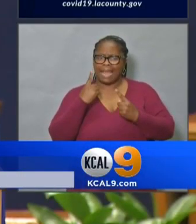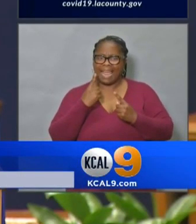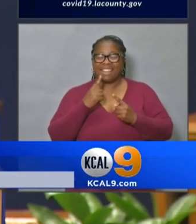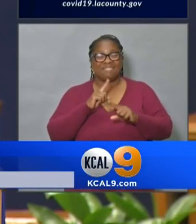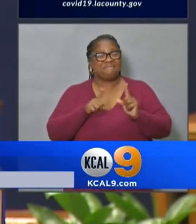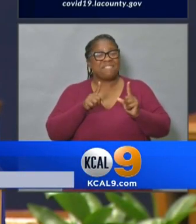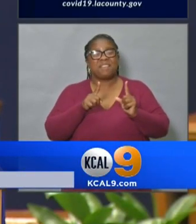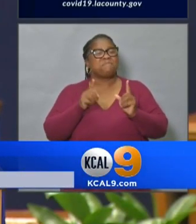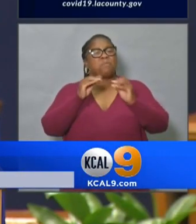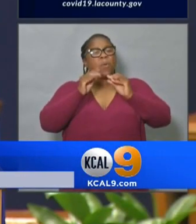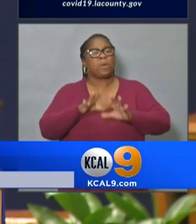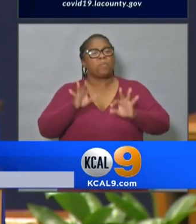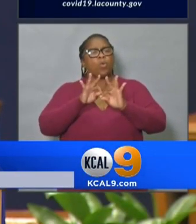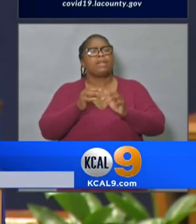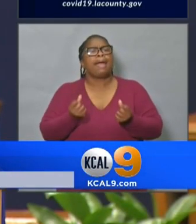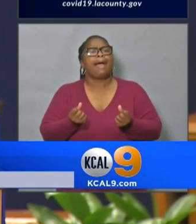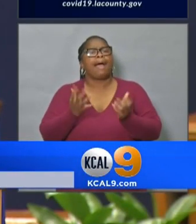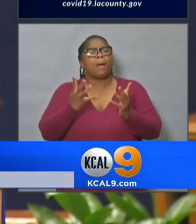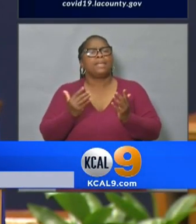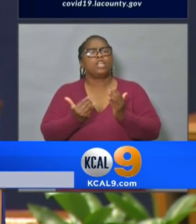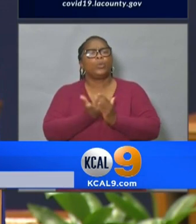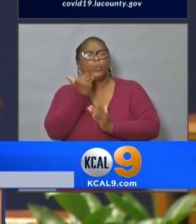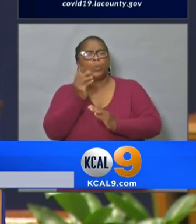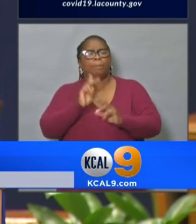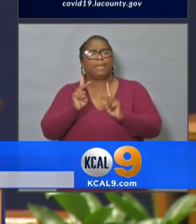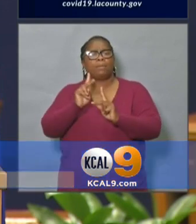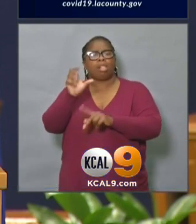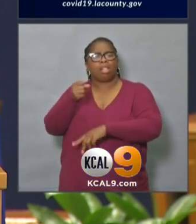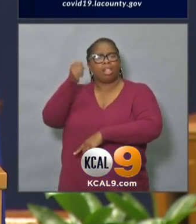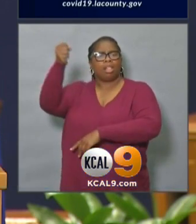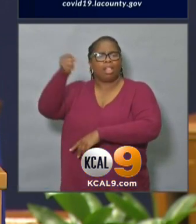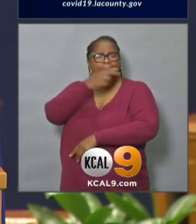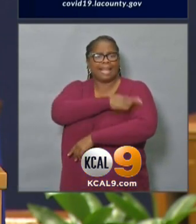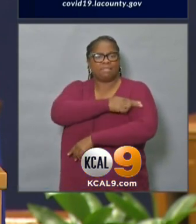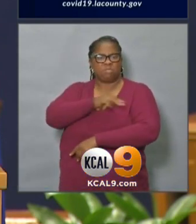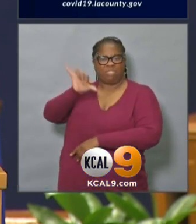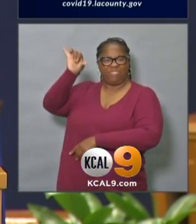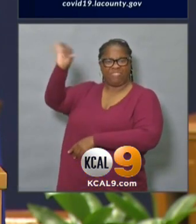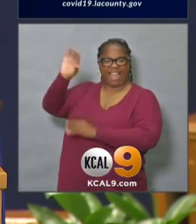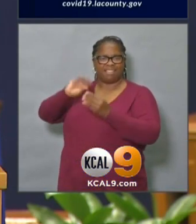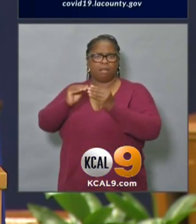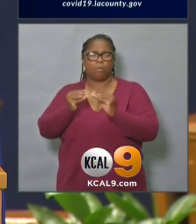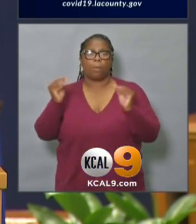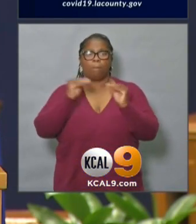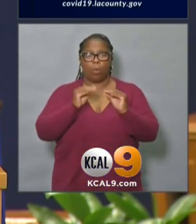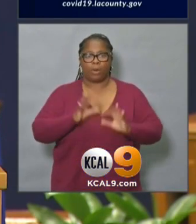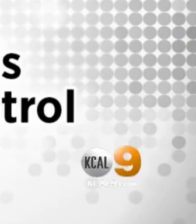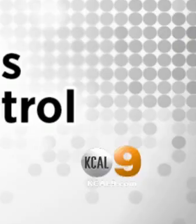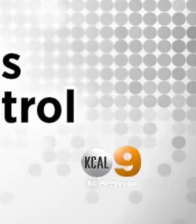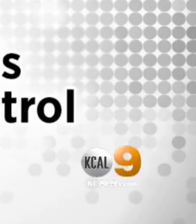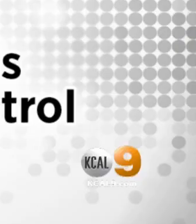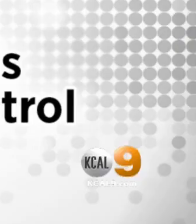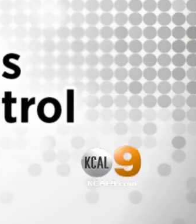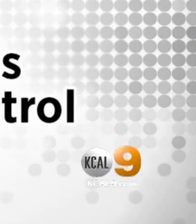THE VIRUS IS SPREADING. REPORT THE MYTH TO THE NUMBER OF CASES AND NOT HOSPITALIZATION RATES.